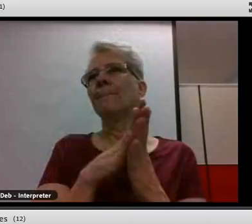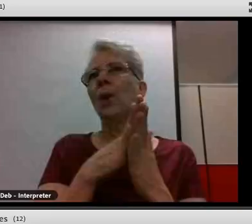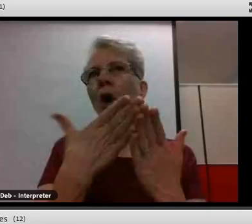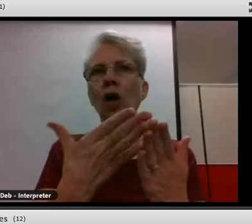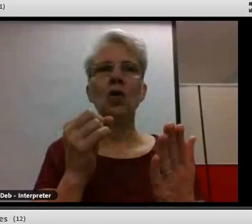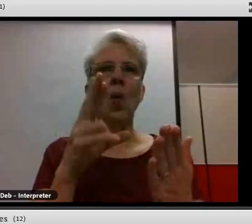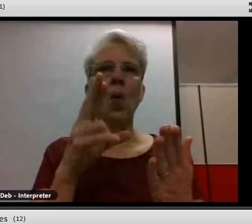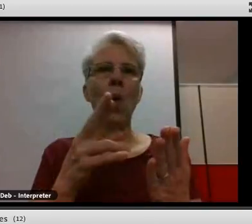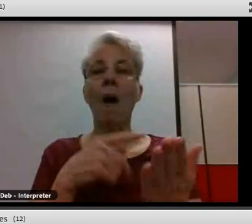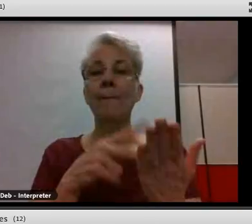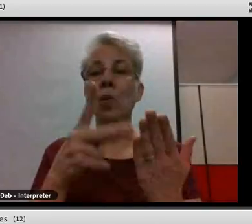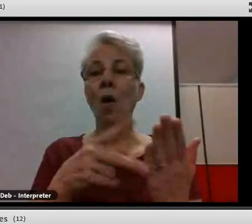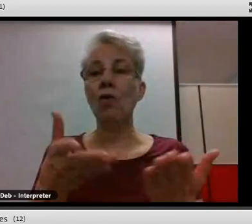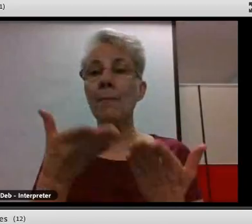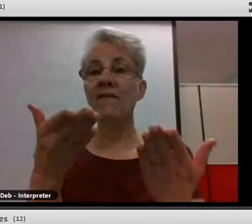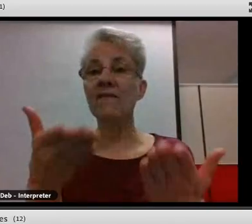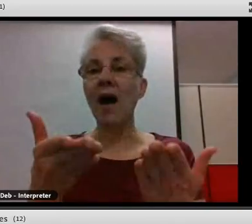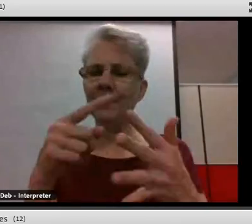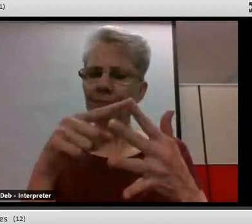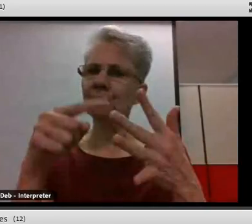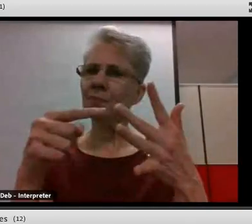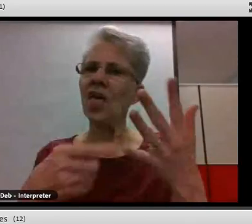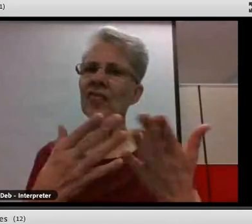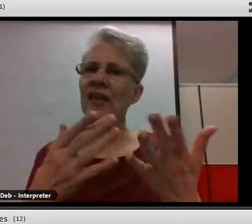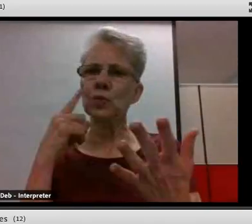People who can't live independently on their own,